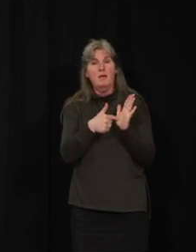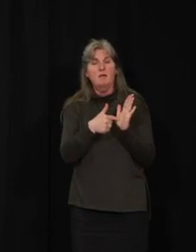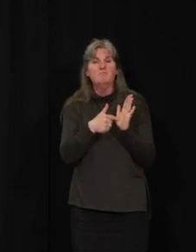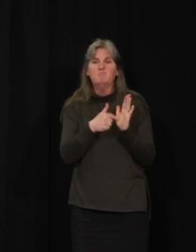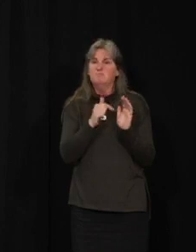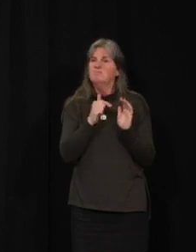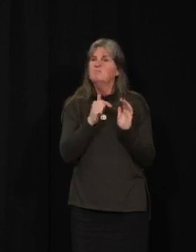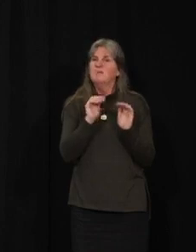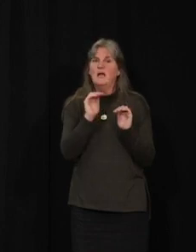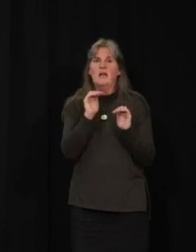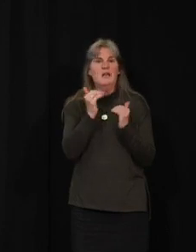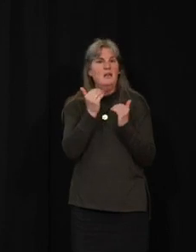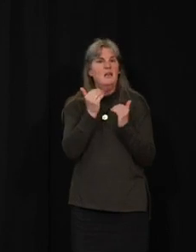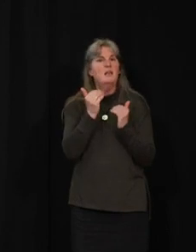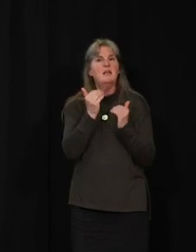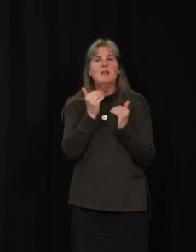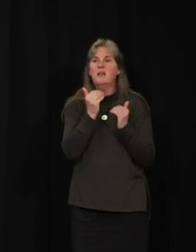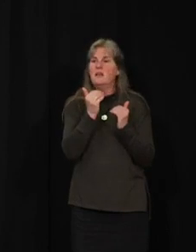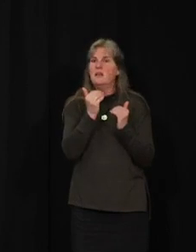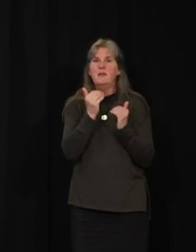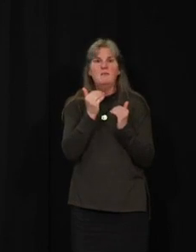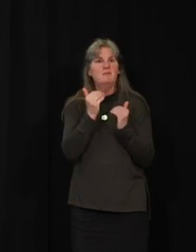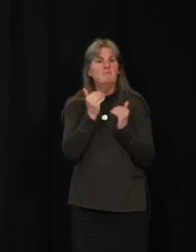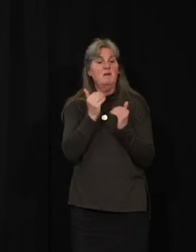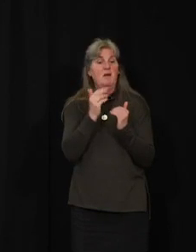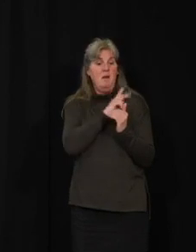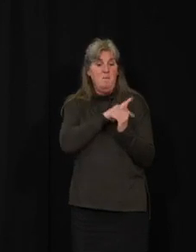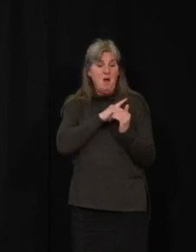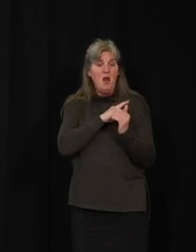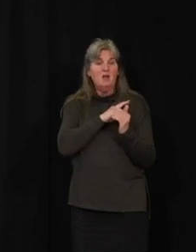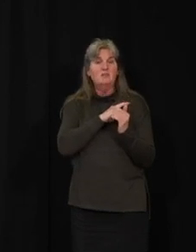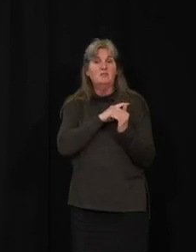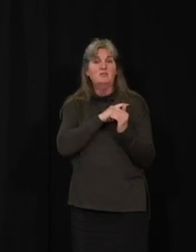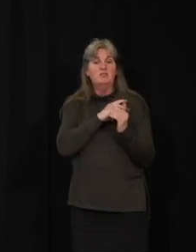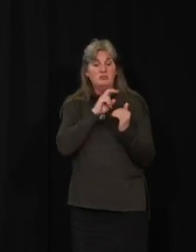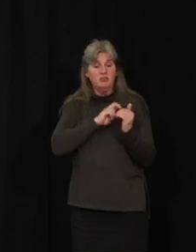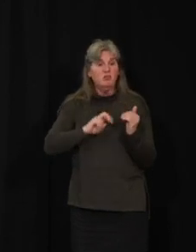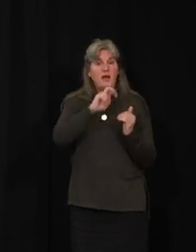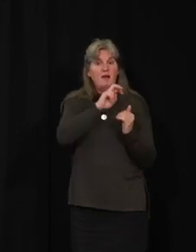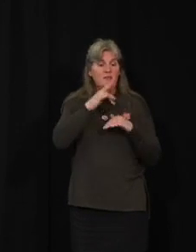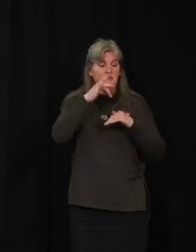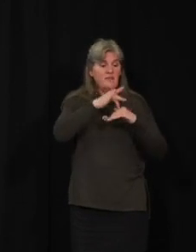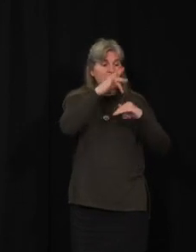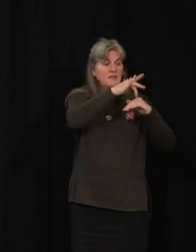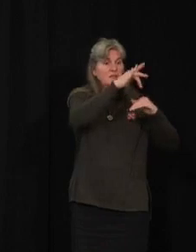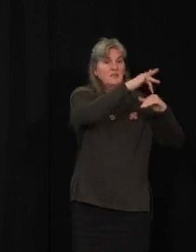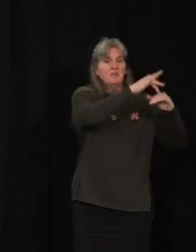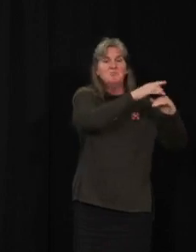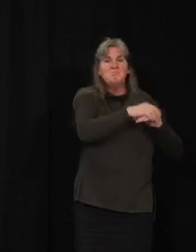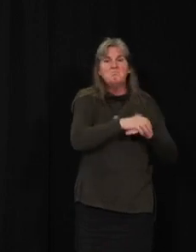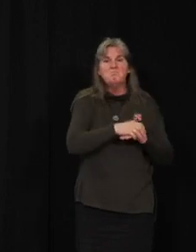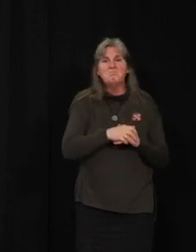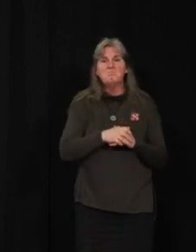Used by those travelling through will be enabled with ministerial orders. So we would love to share our